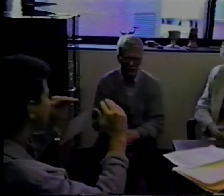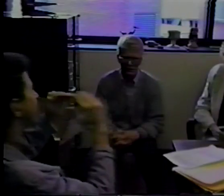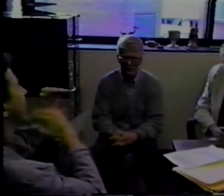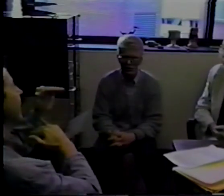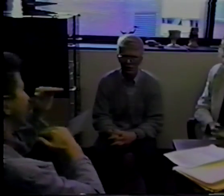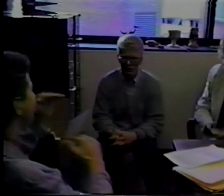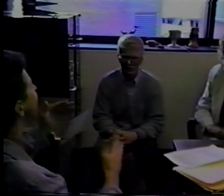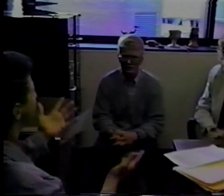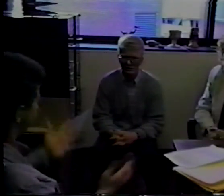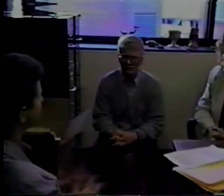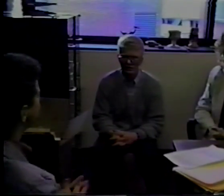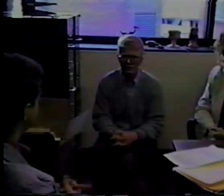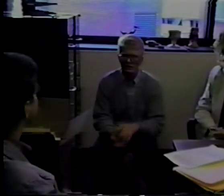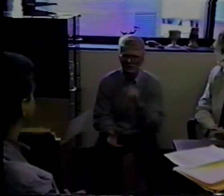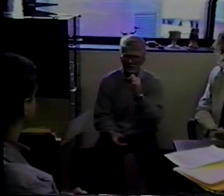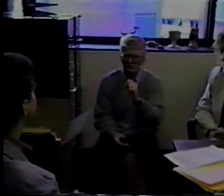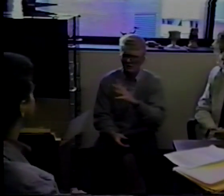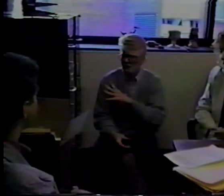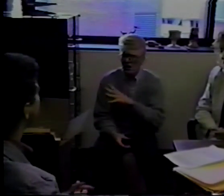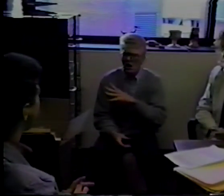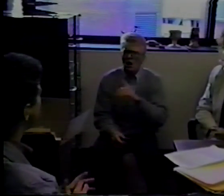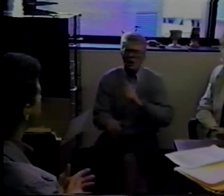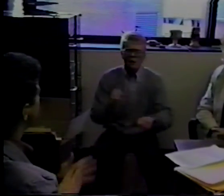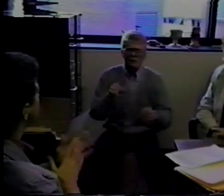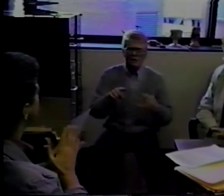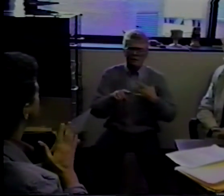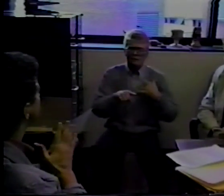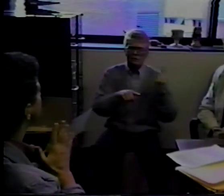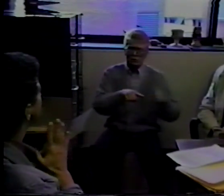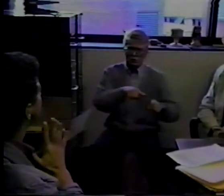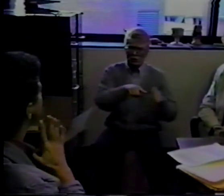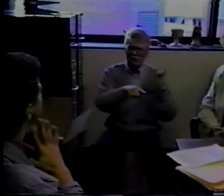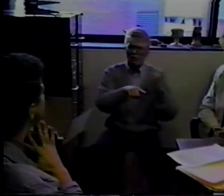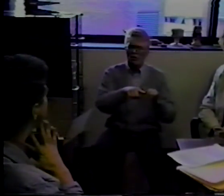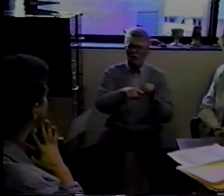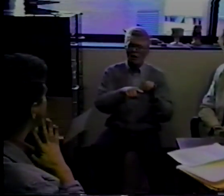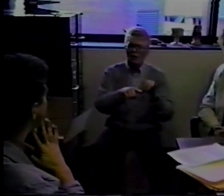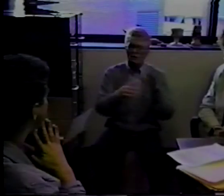Professor: that's find, but do chunk it in the chunks that seem to be